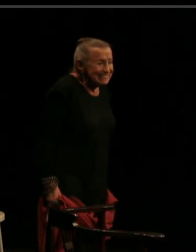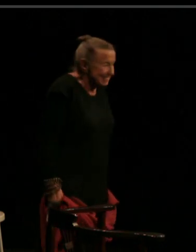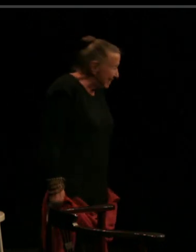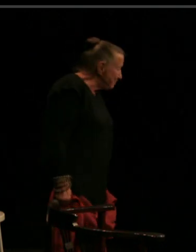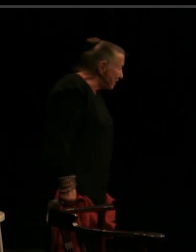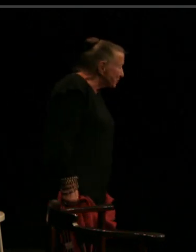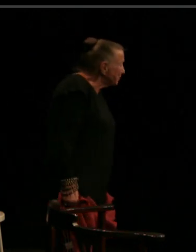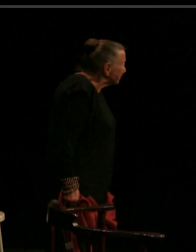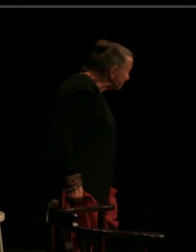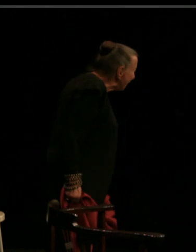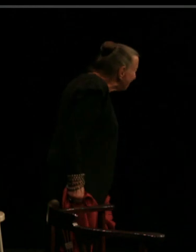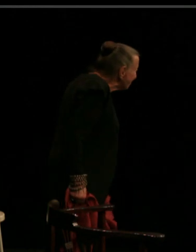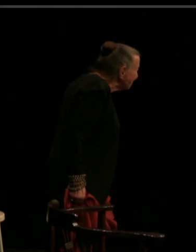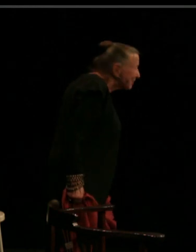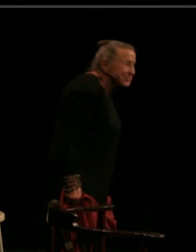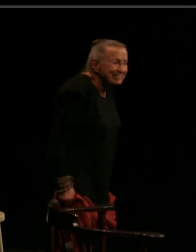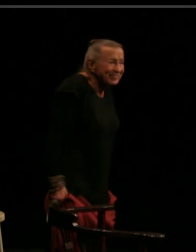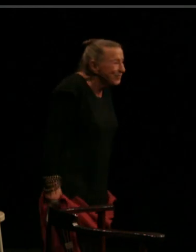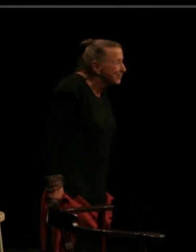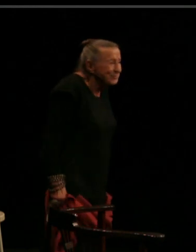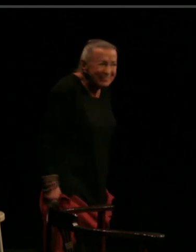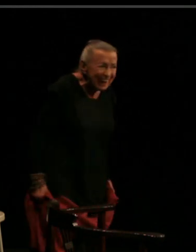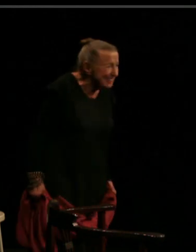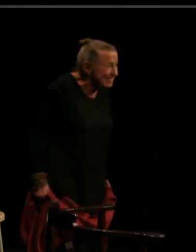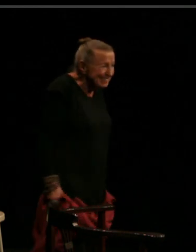They wounded but a few, killed fewer.